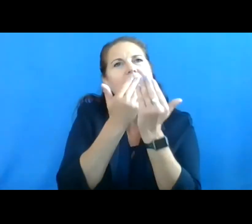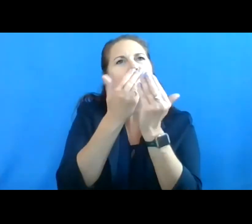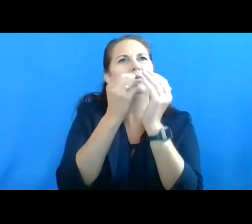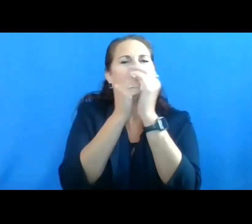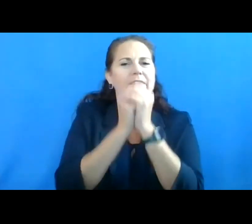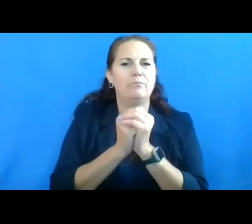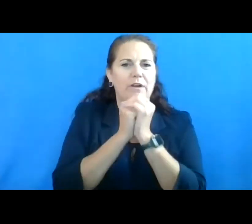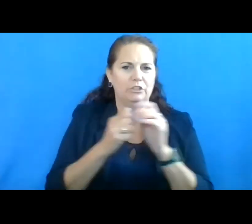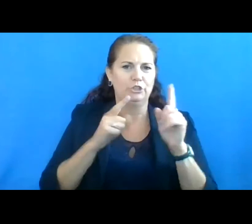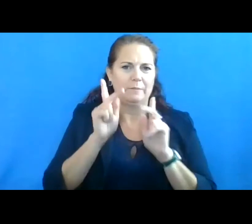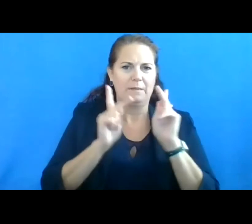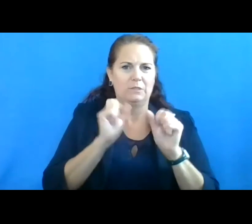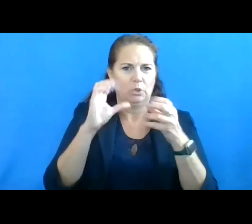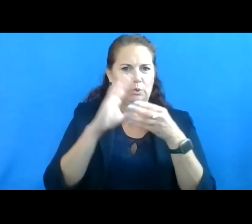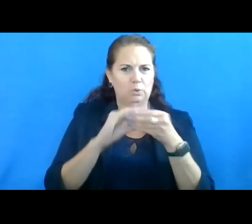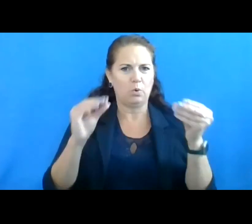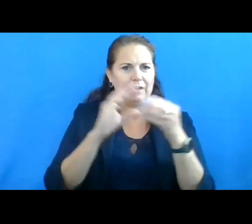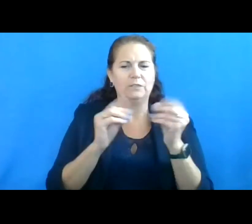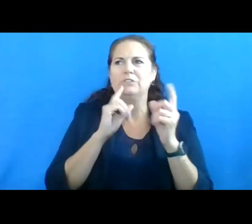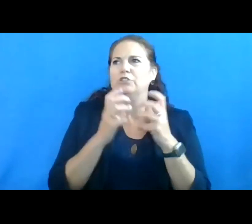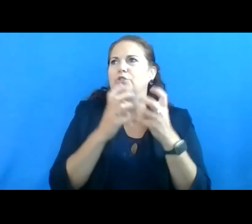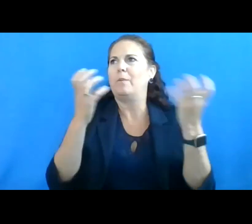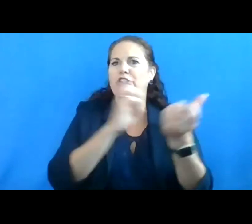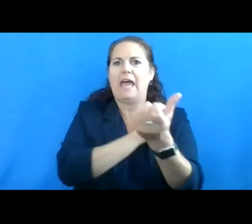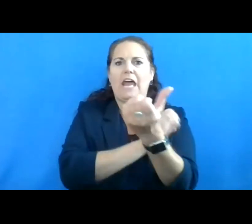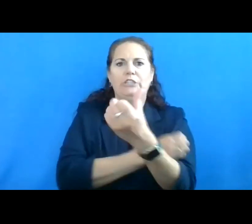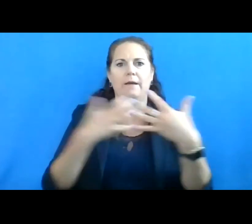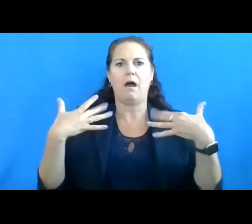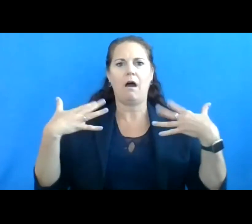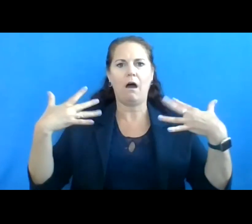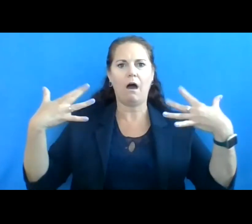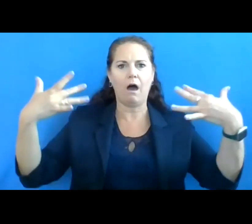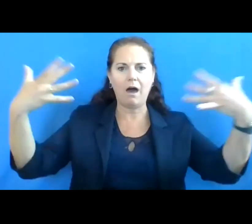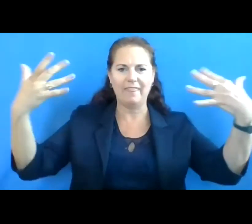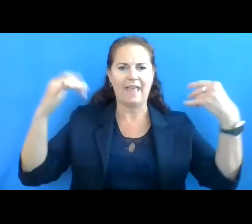stories, there was just so much energy, the connection was so there.